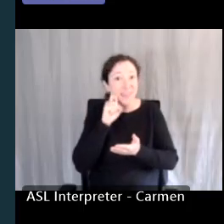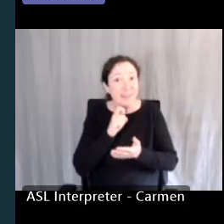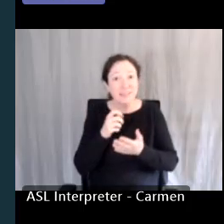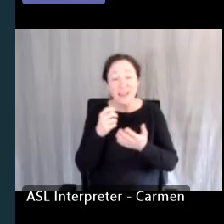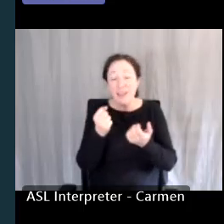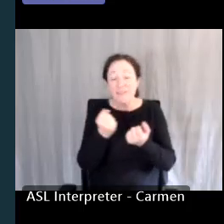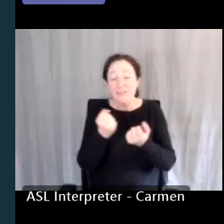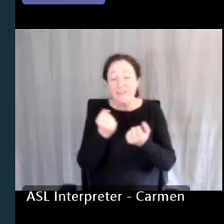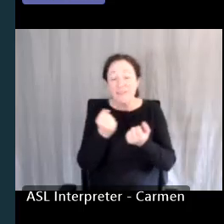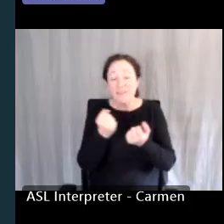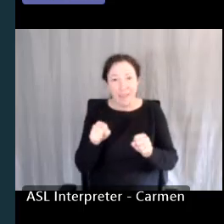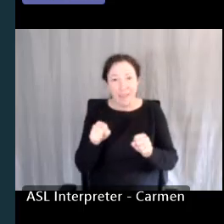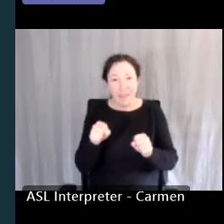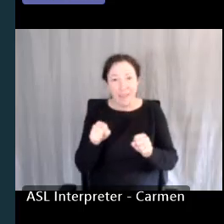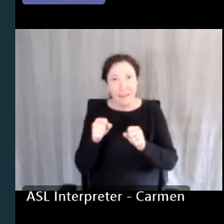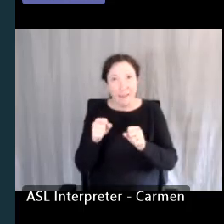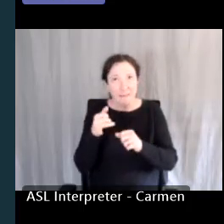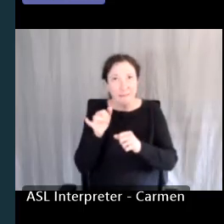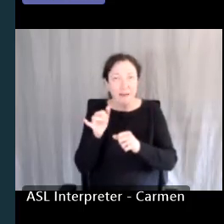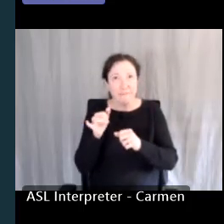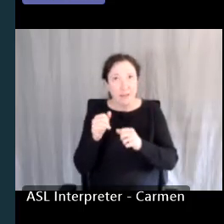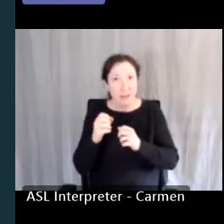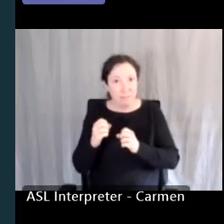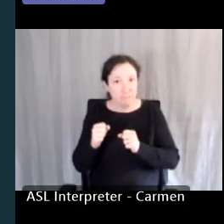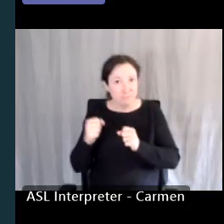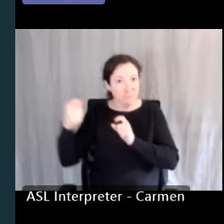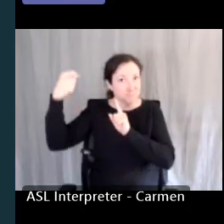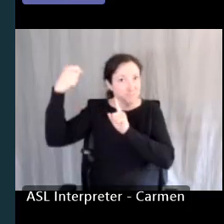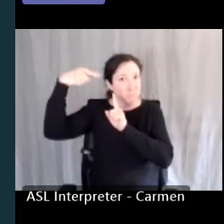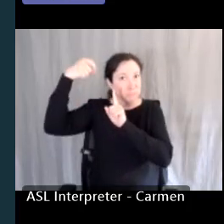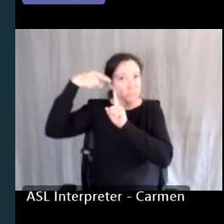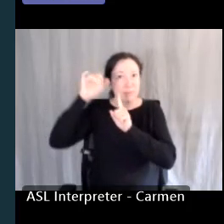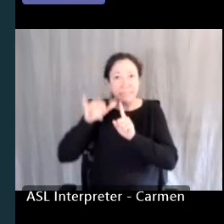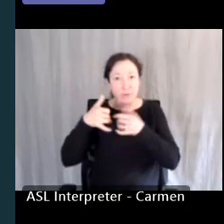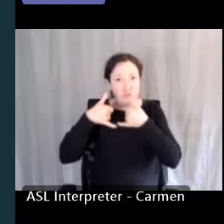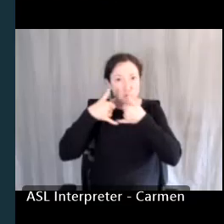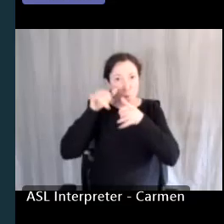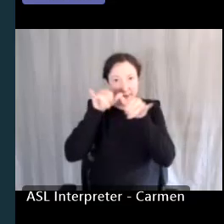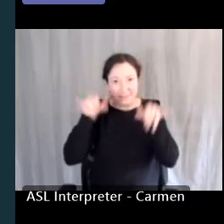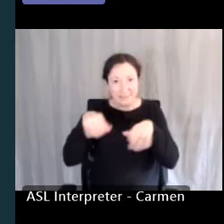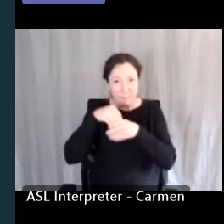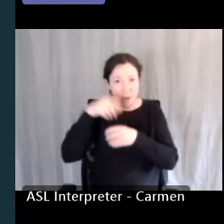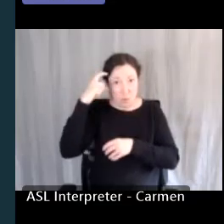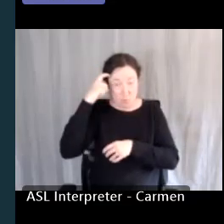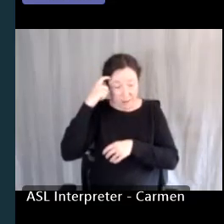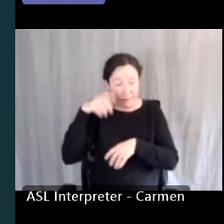and activate that reward system. And sugar is no, it's no exception. So, and is highly, highly addictive,